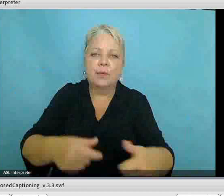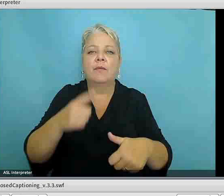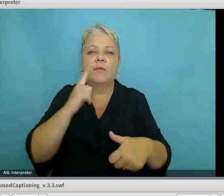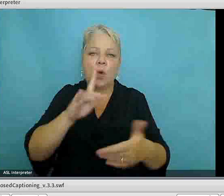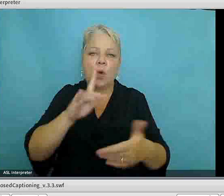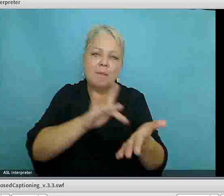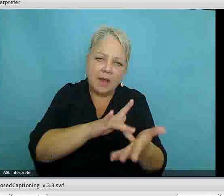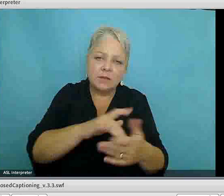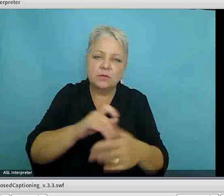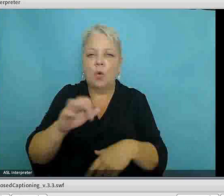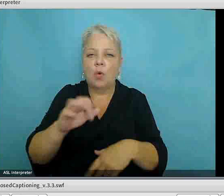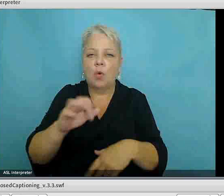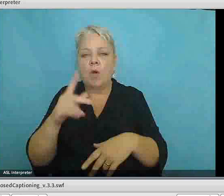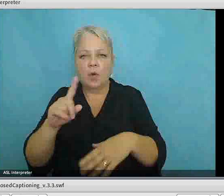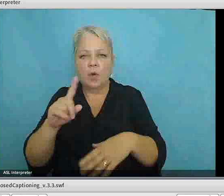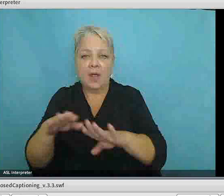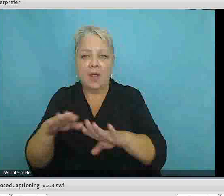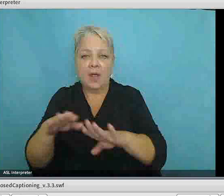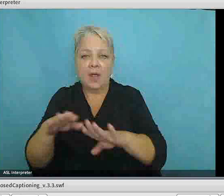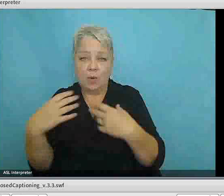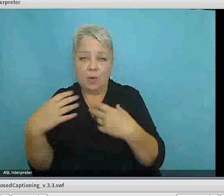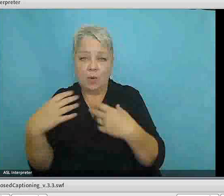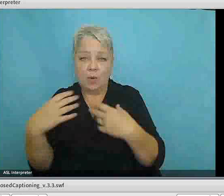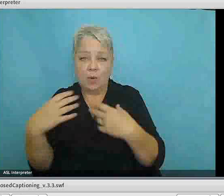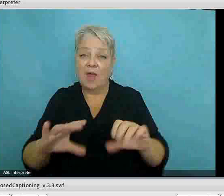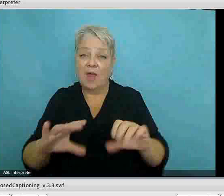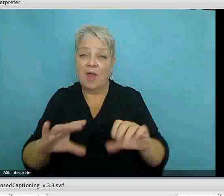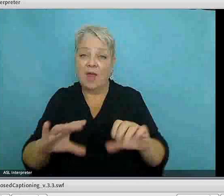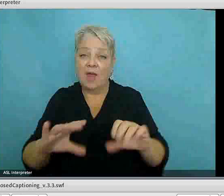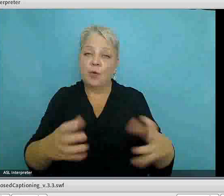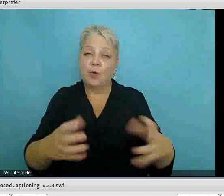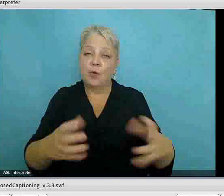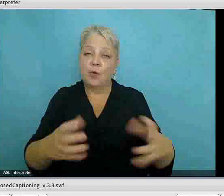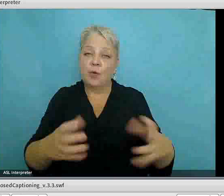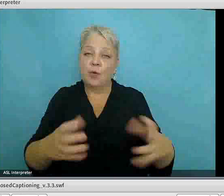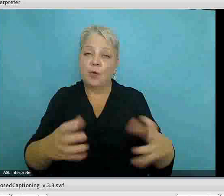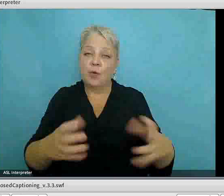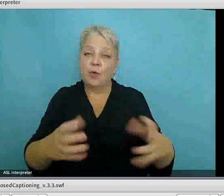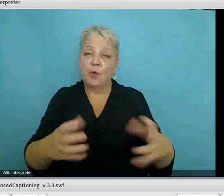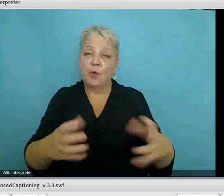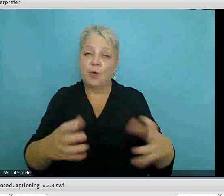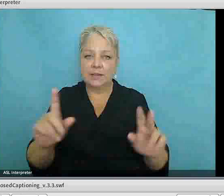is the best place to start as we get our legs under us on this program in this process.